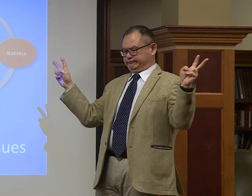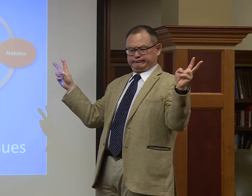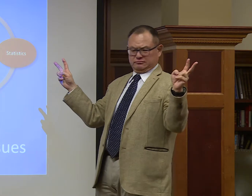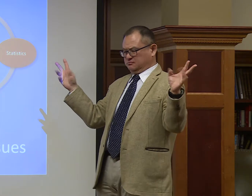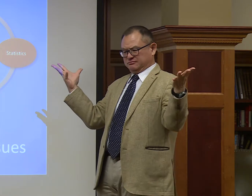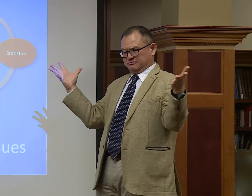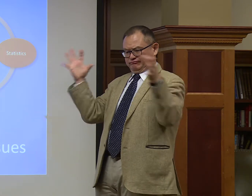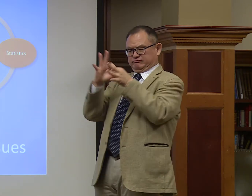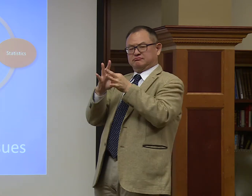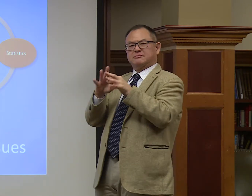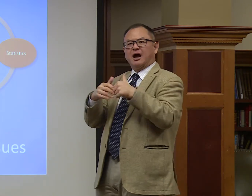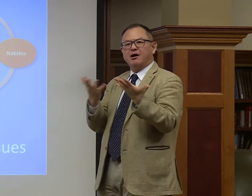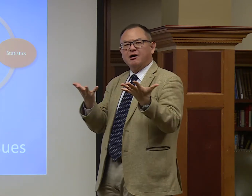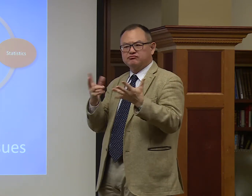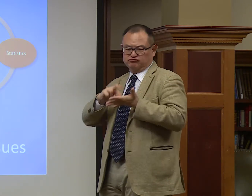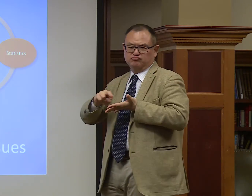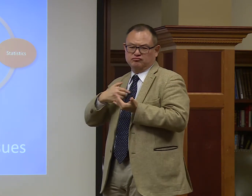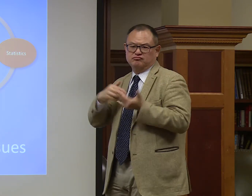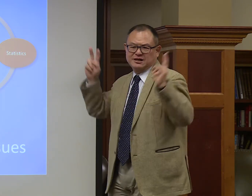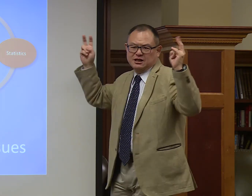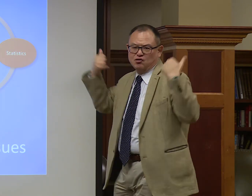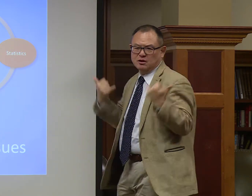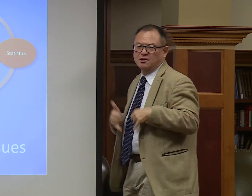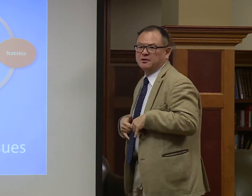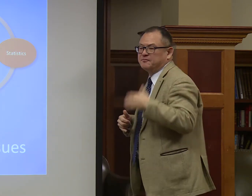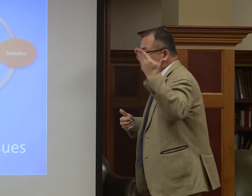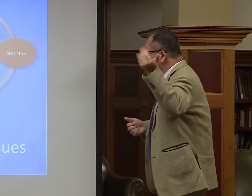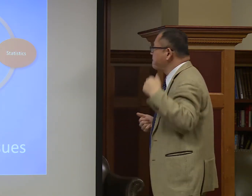And that's what I'm researching currently.